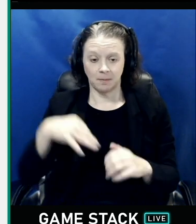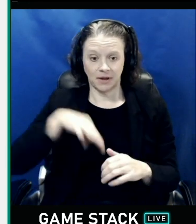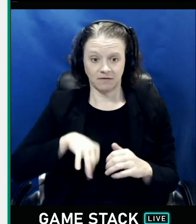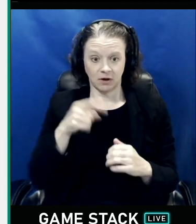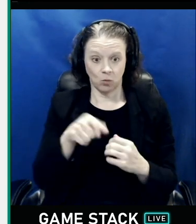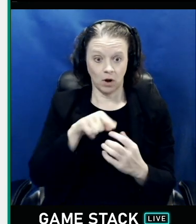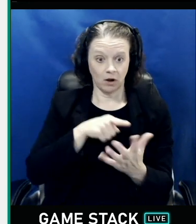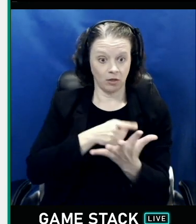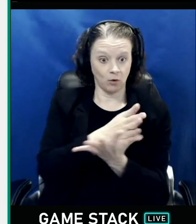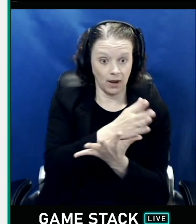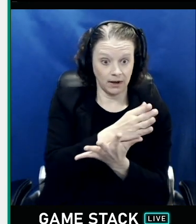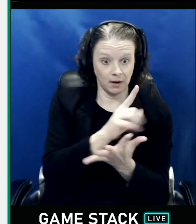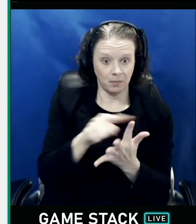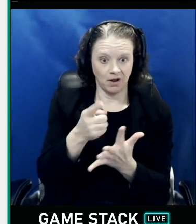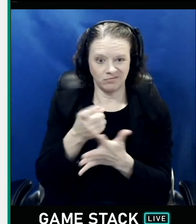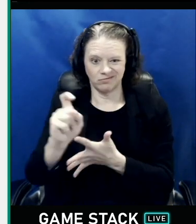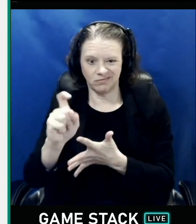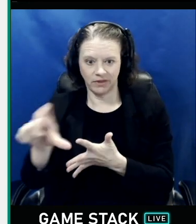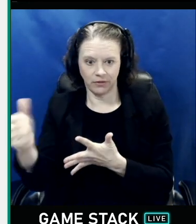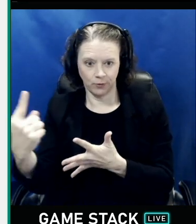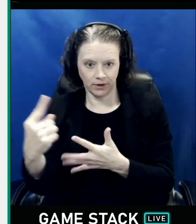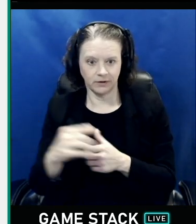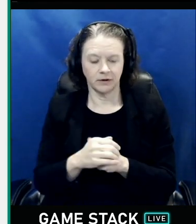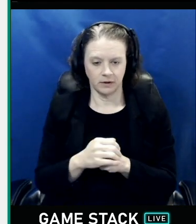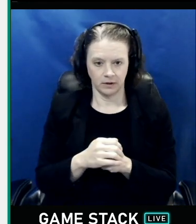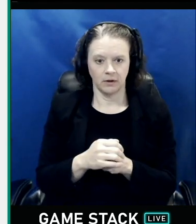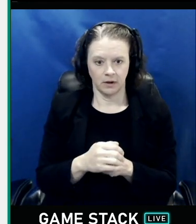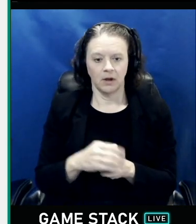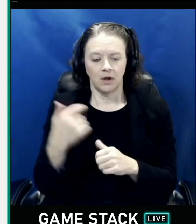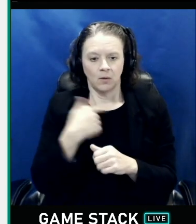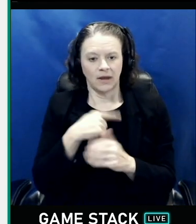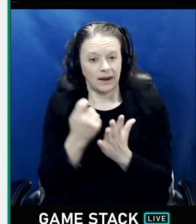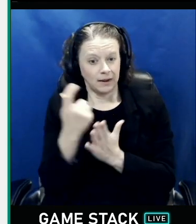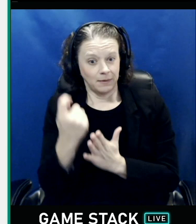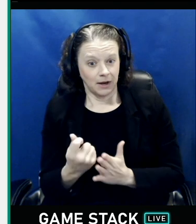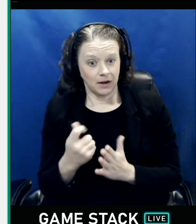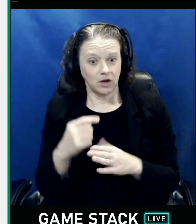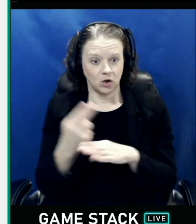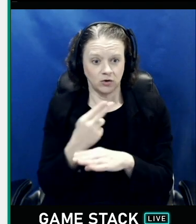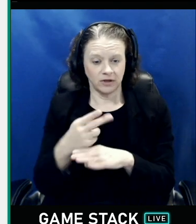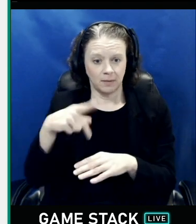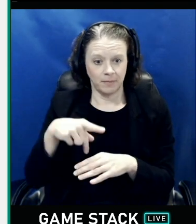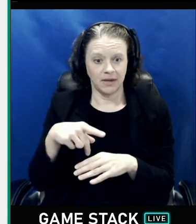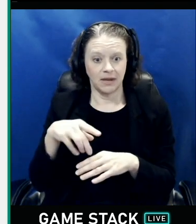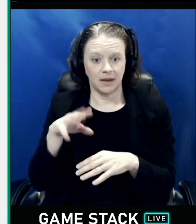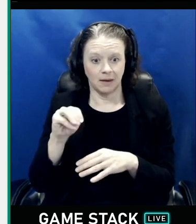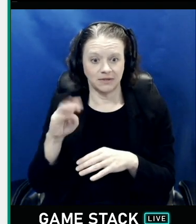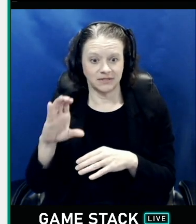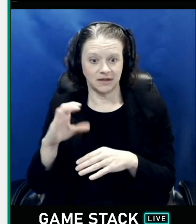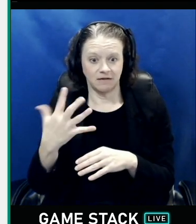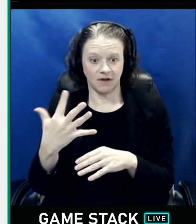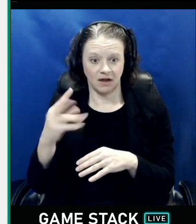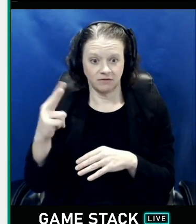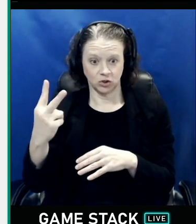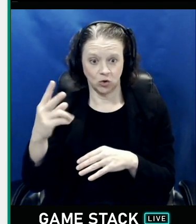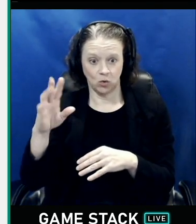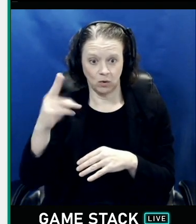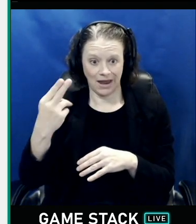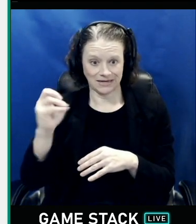Additionally, you may remove ineffective Software Prefetches found by PMCx052 hex. Cache details, including ways, associativity,